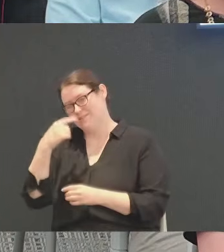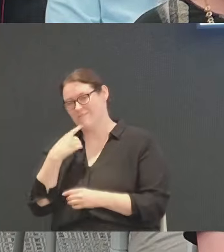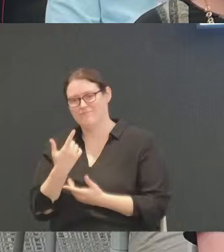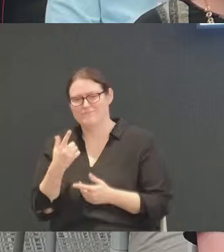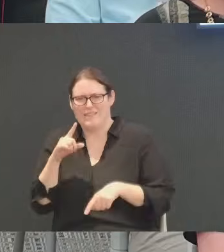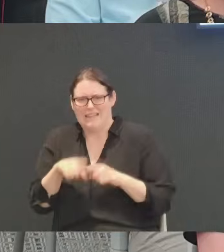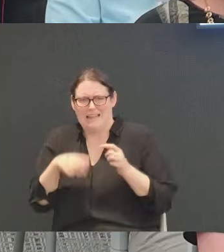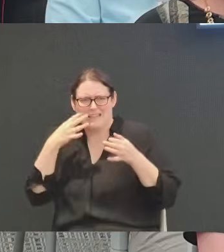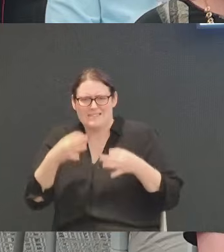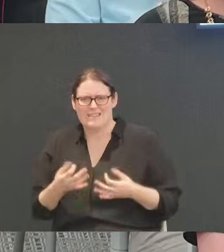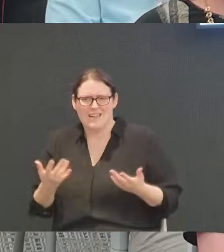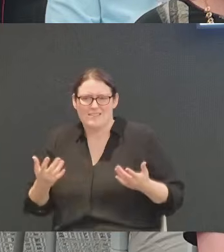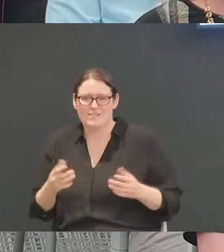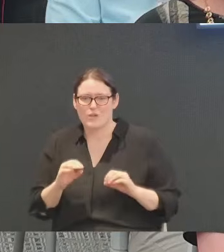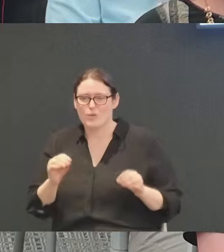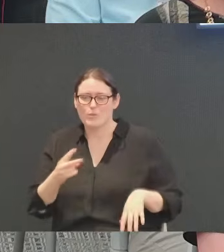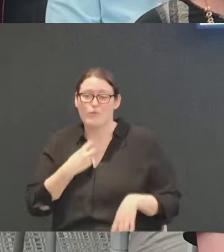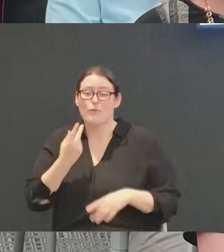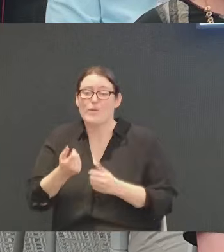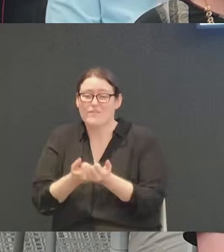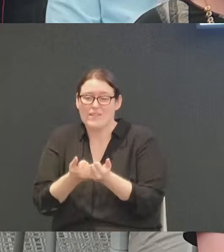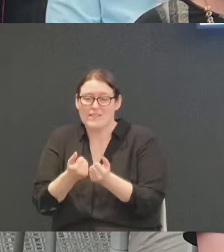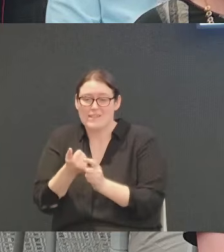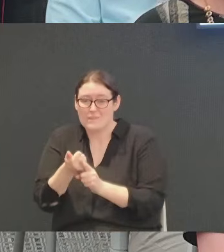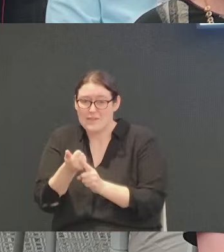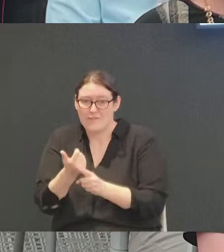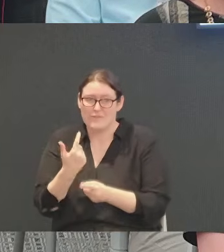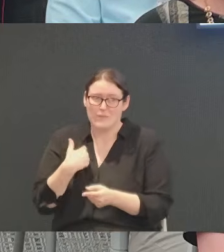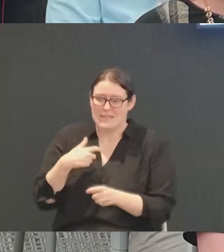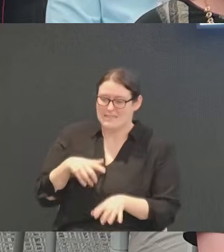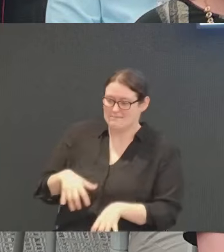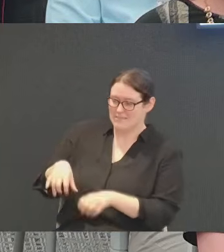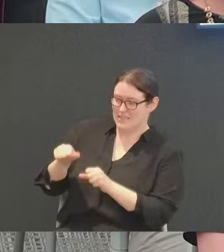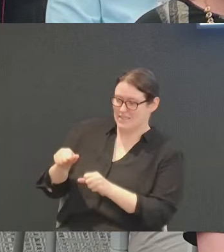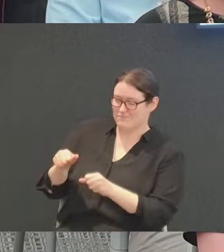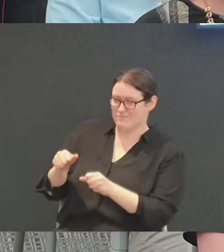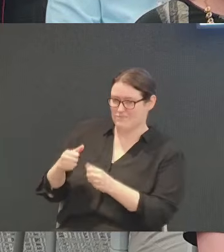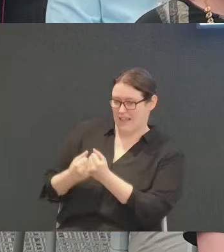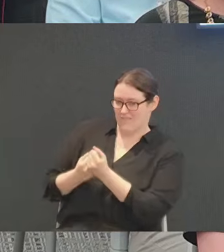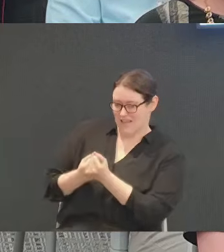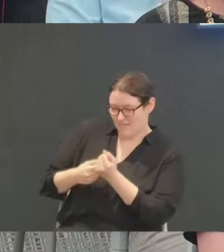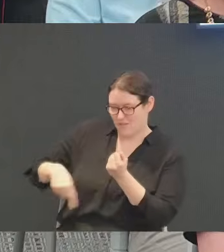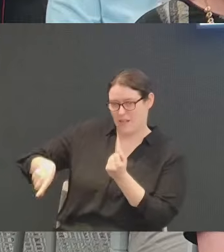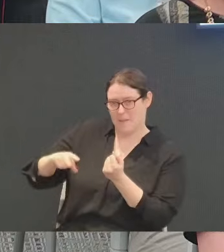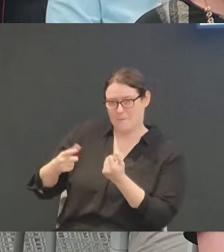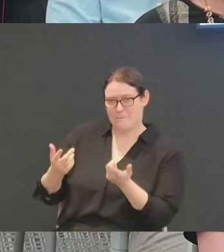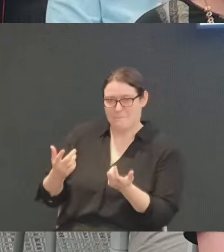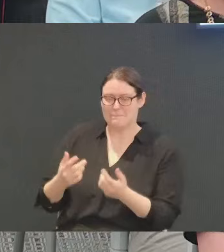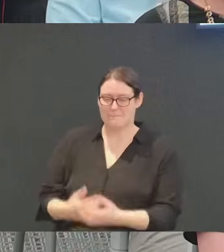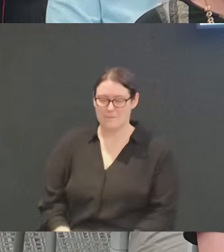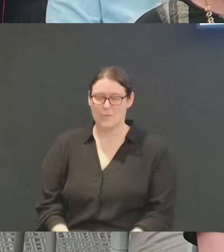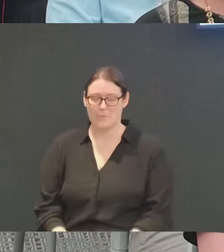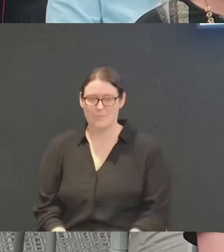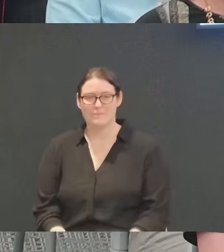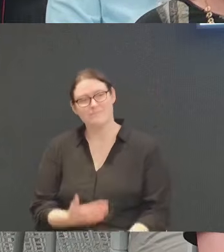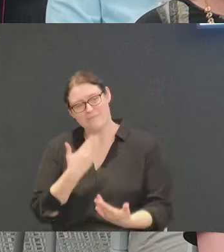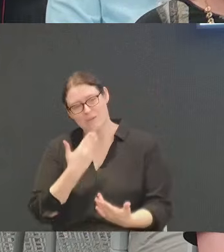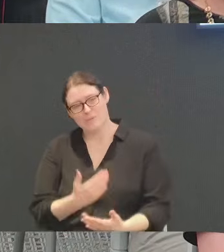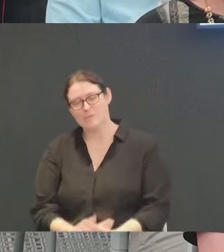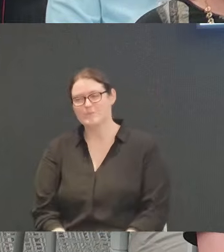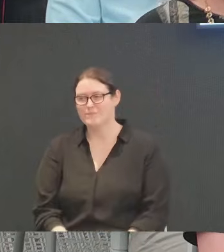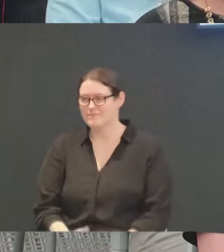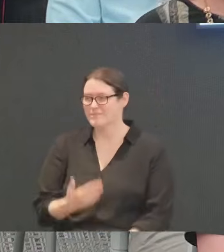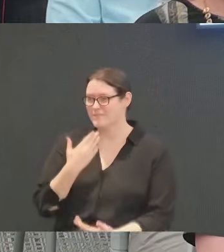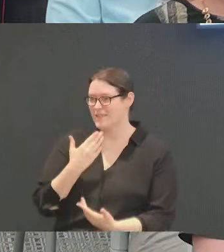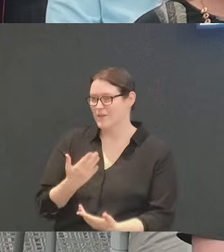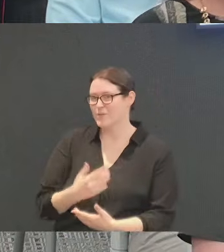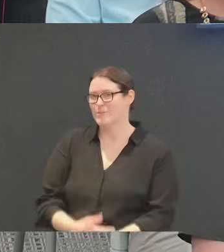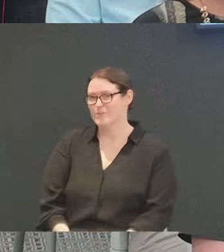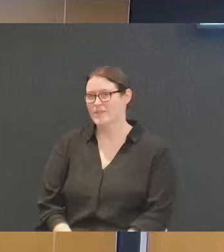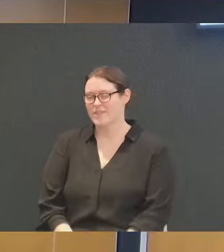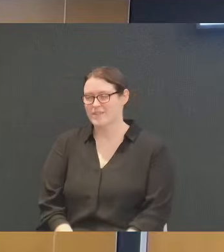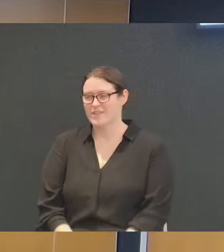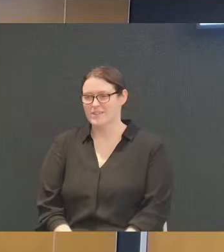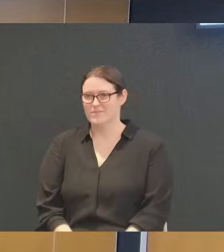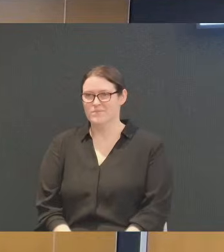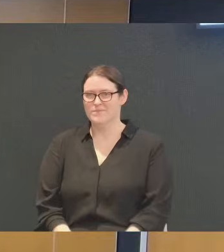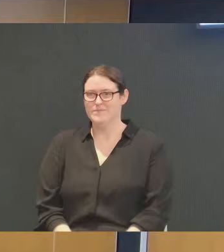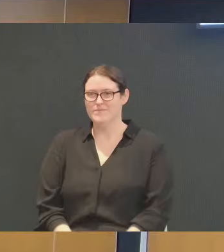and they don't have a voice. We are the voice for them at this point. So, thank you. Thank you,